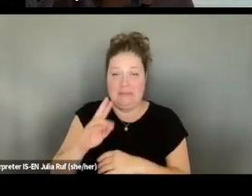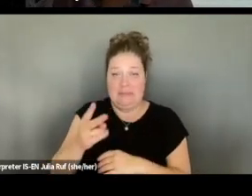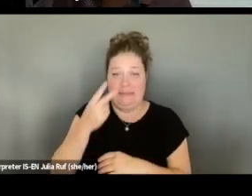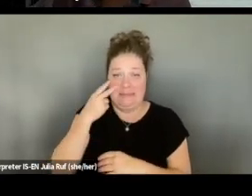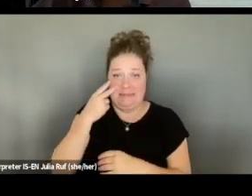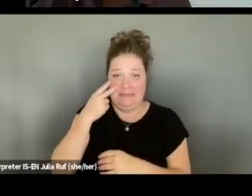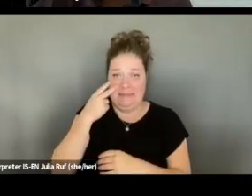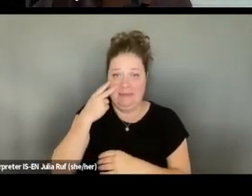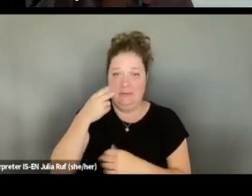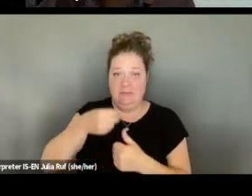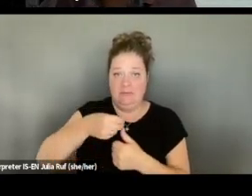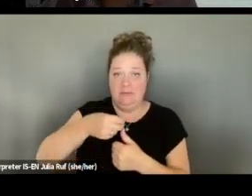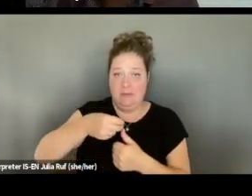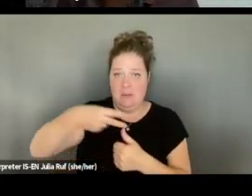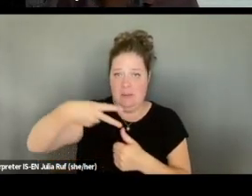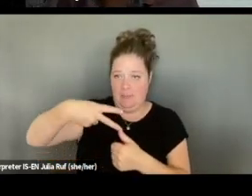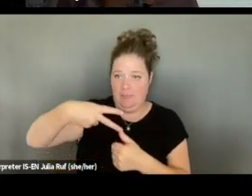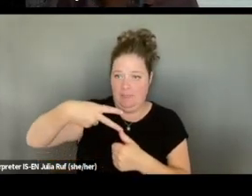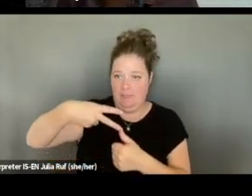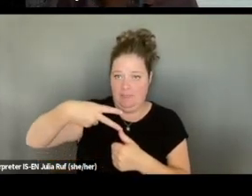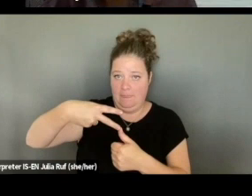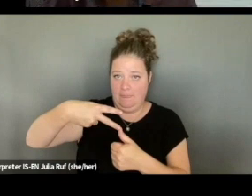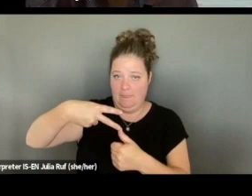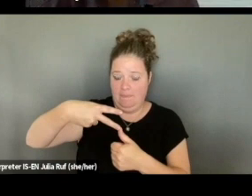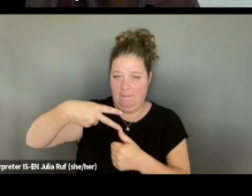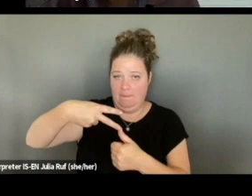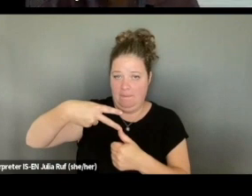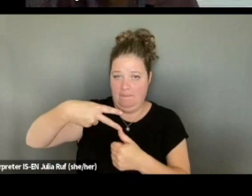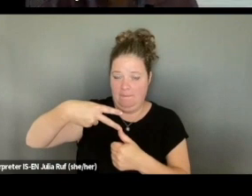kind of a bit more than one-third have provided feedback, and two-thirds